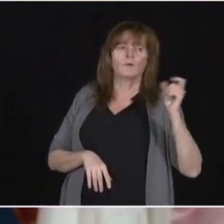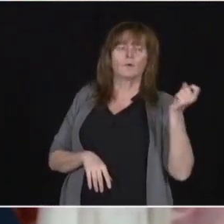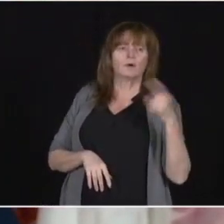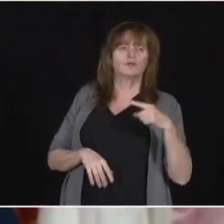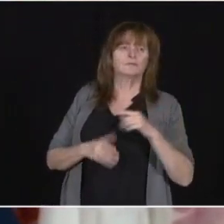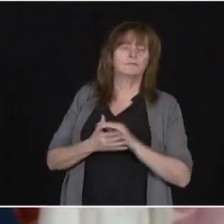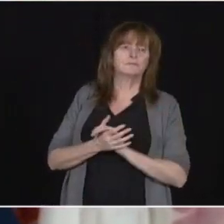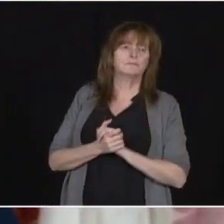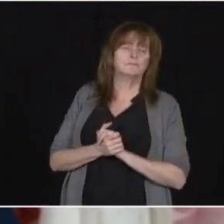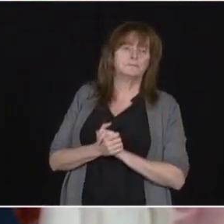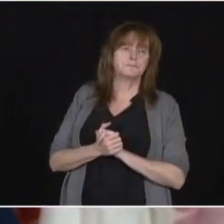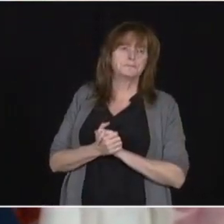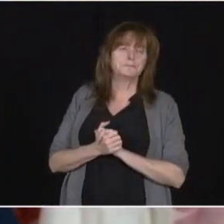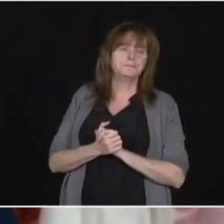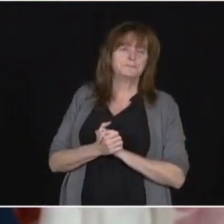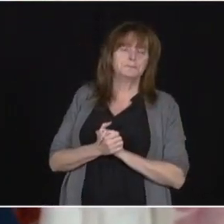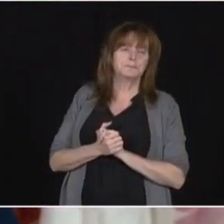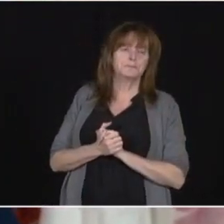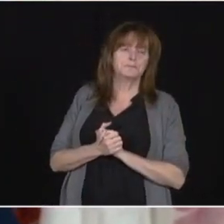My question is for Minister Mulroney.